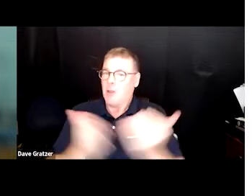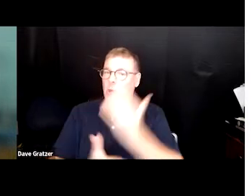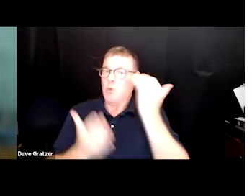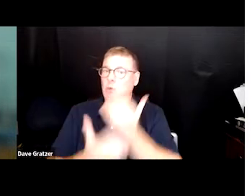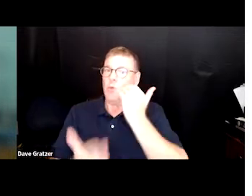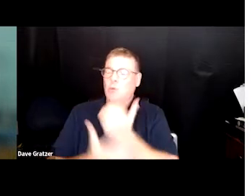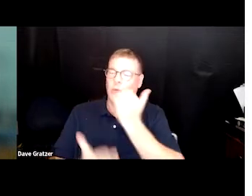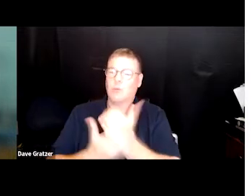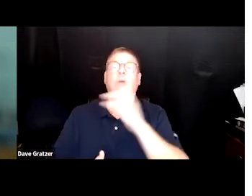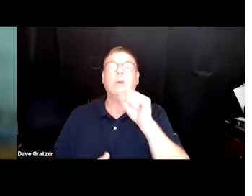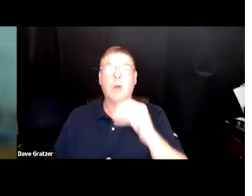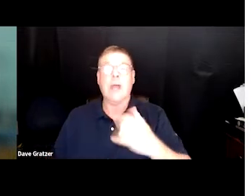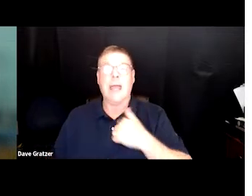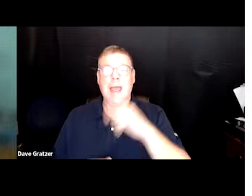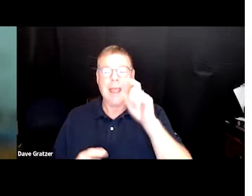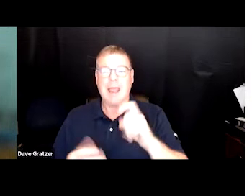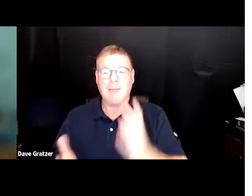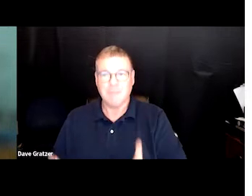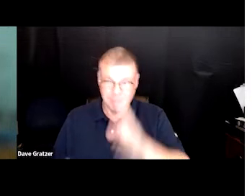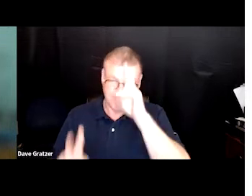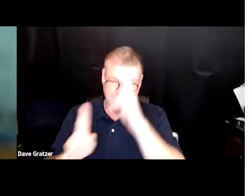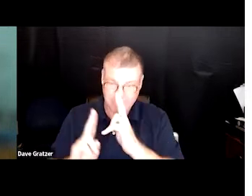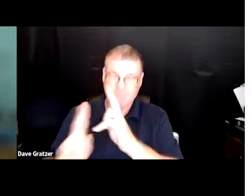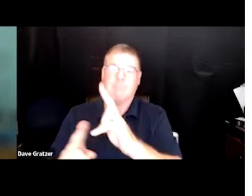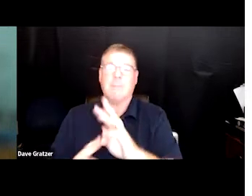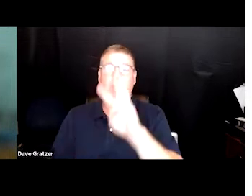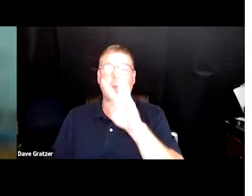I have to lift up the New Jersey County Jail Wardens Association